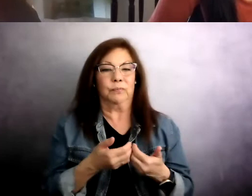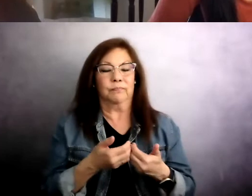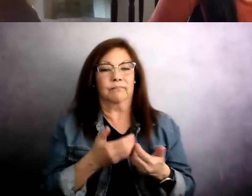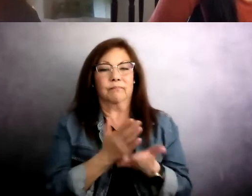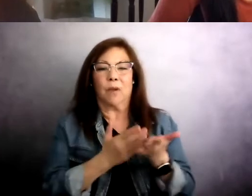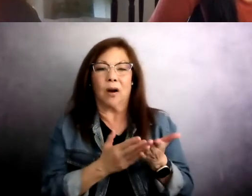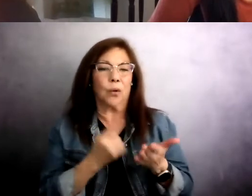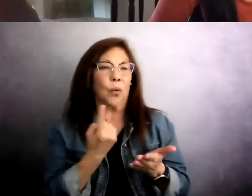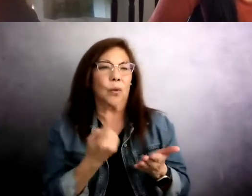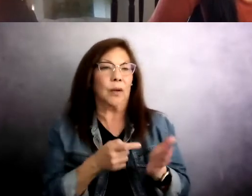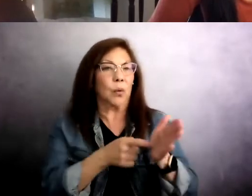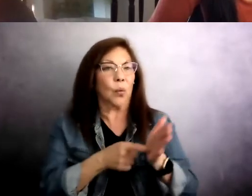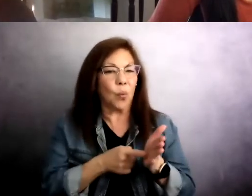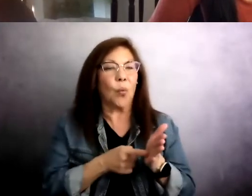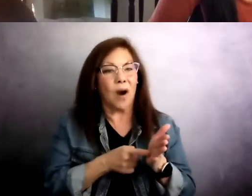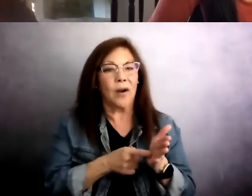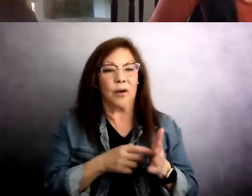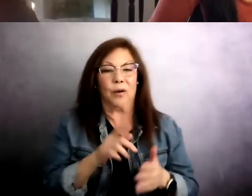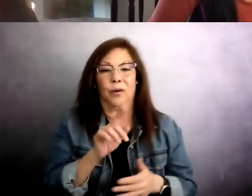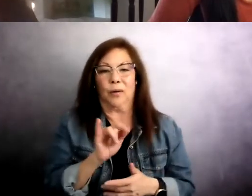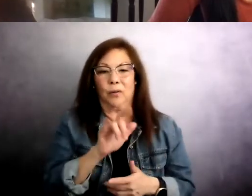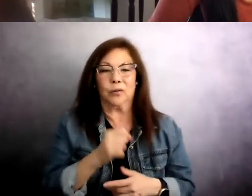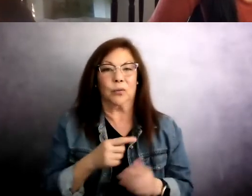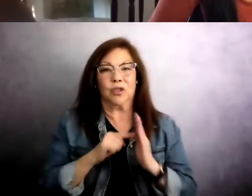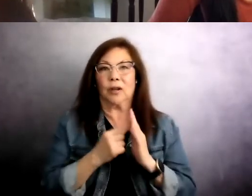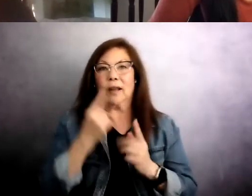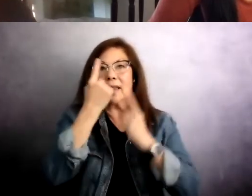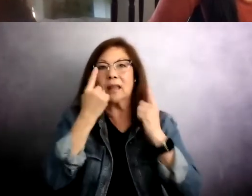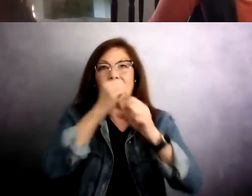acquire the tools for when you start thinking, we start taking it apart. Because